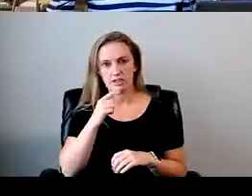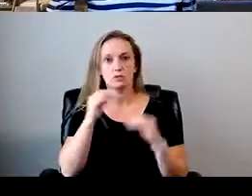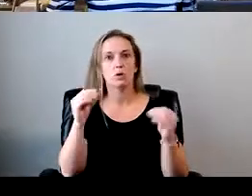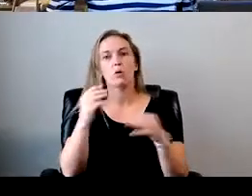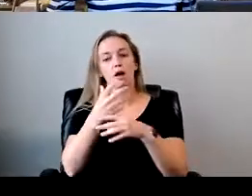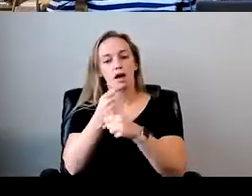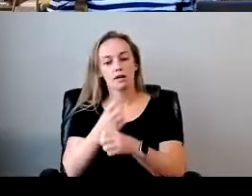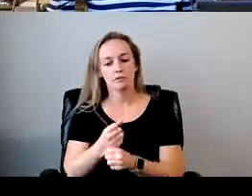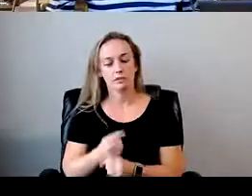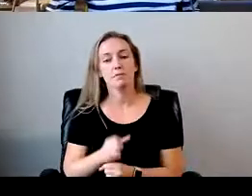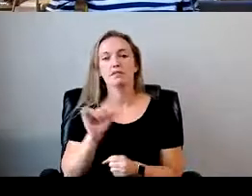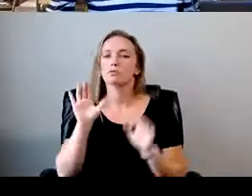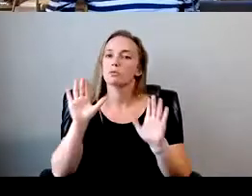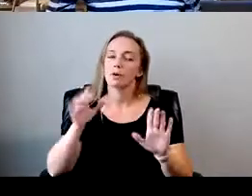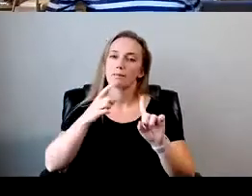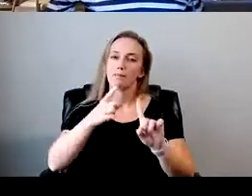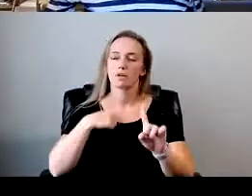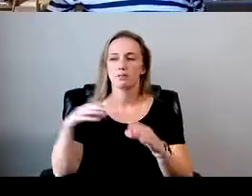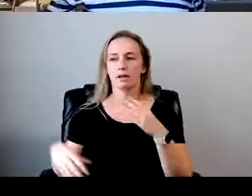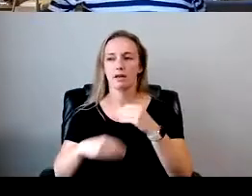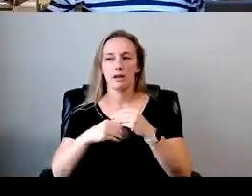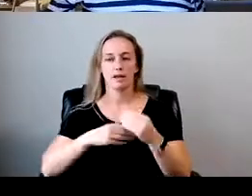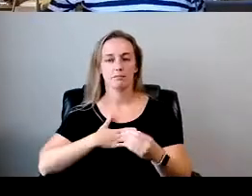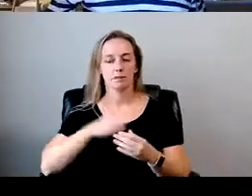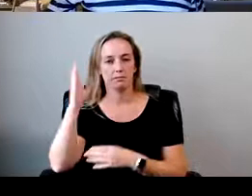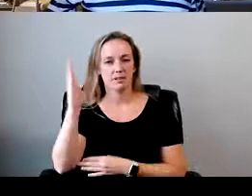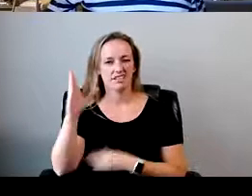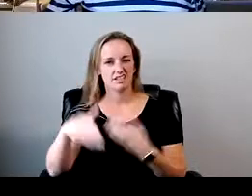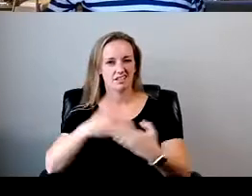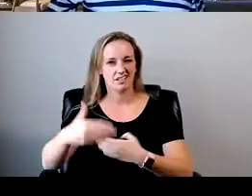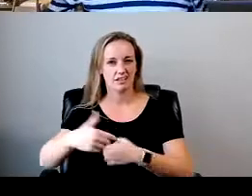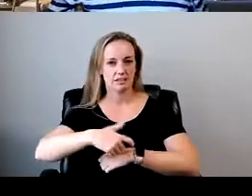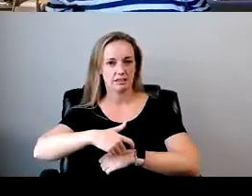We will need to put that in our presentation for the next time we do this. I mean, it is a great point,